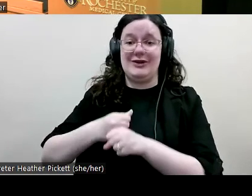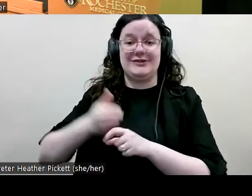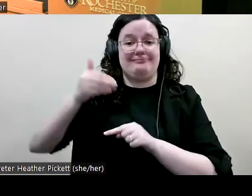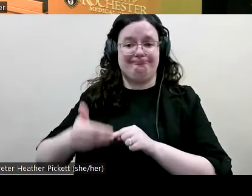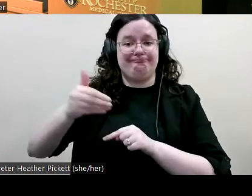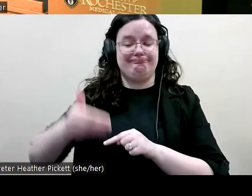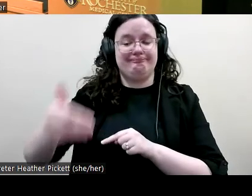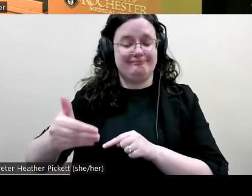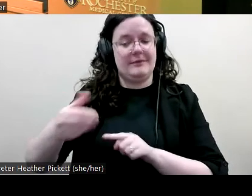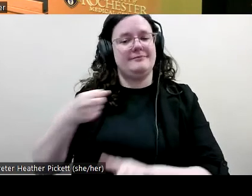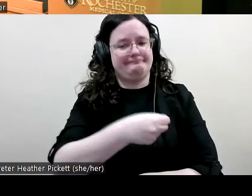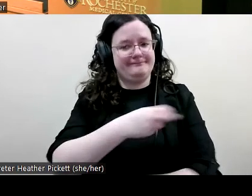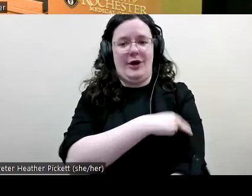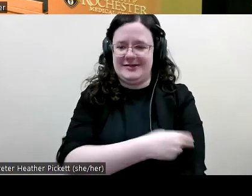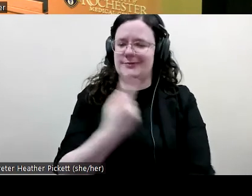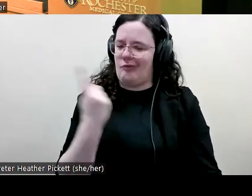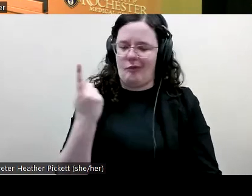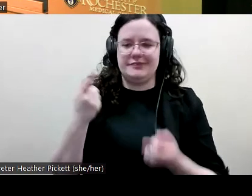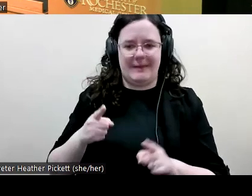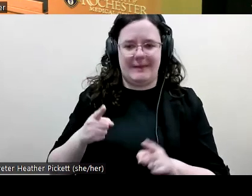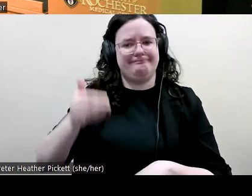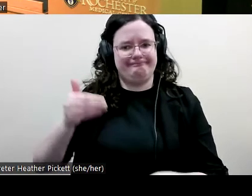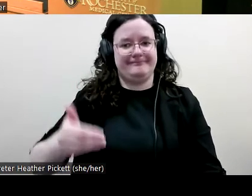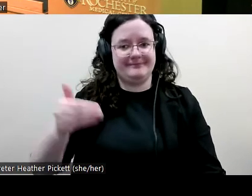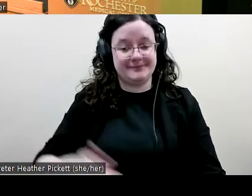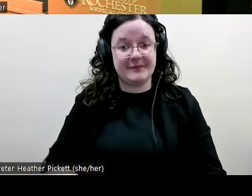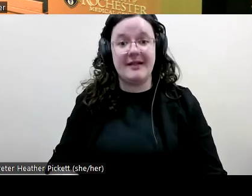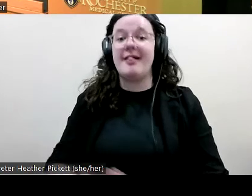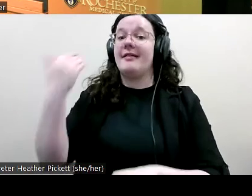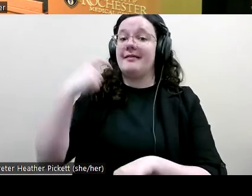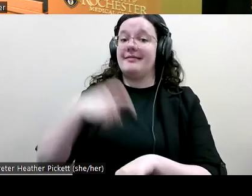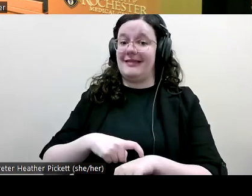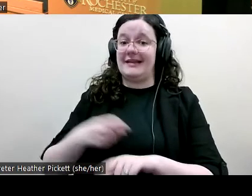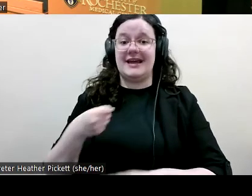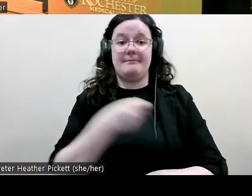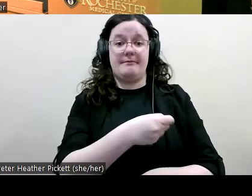time he was hospitalized she said to him can we put something up on a Caring Bridge site um for